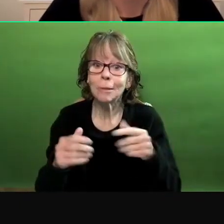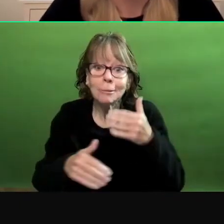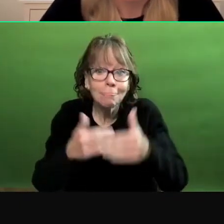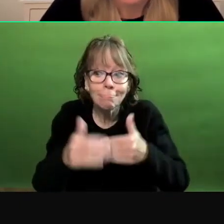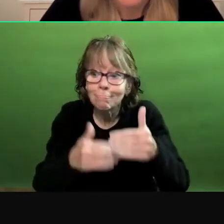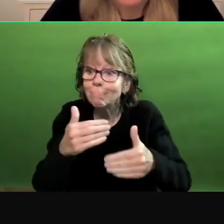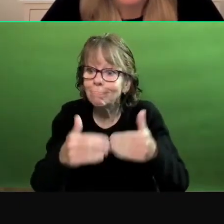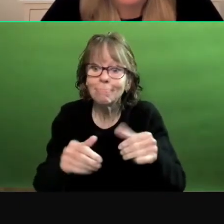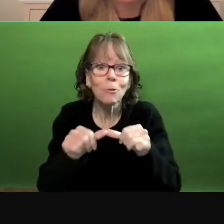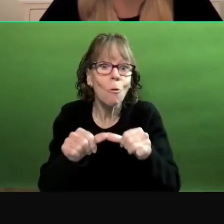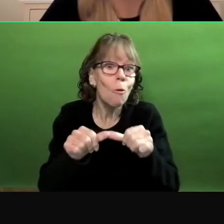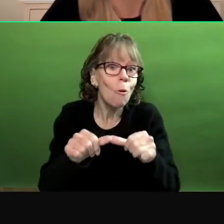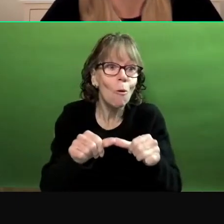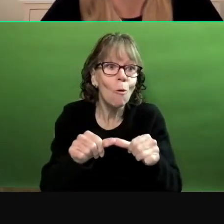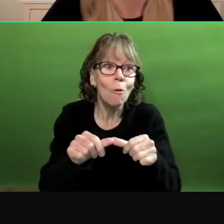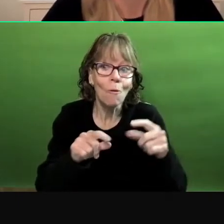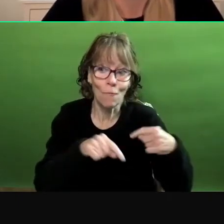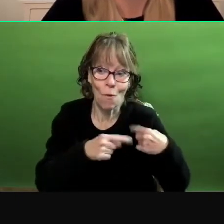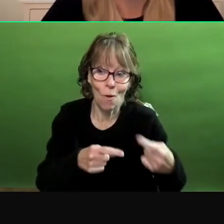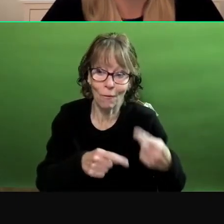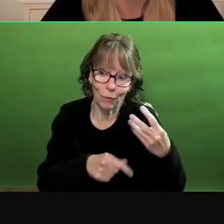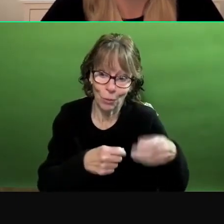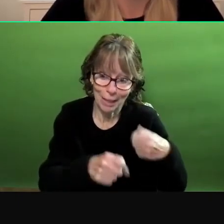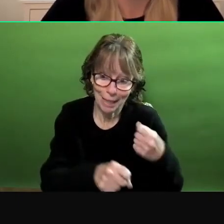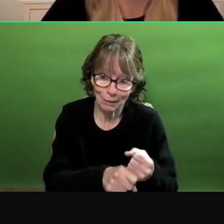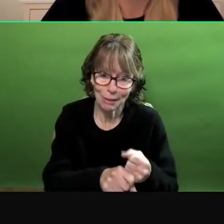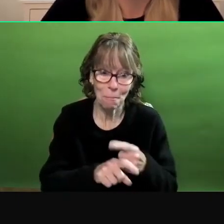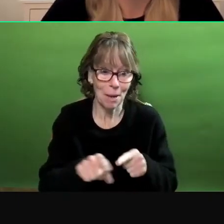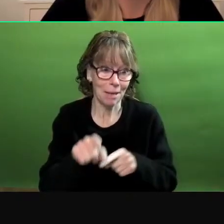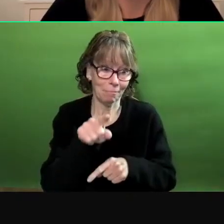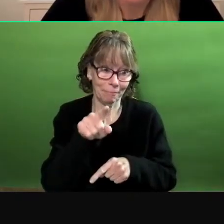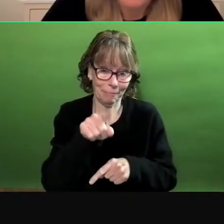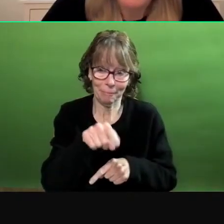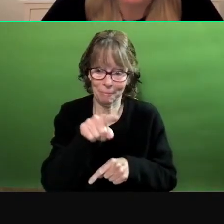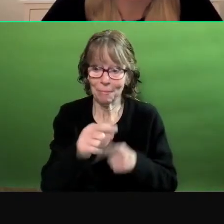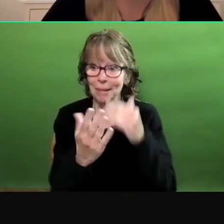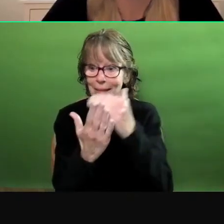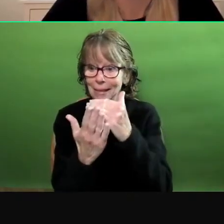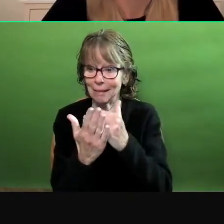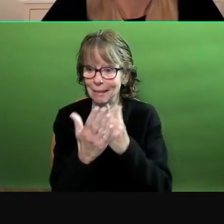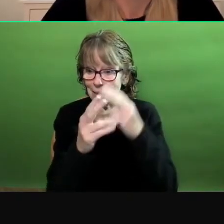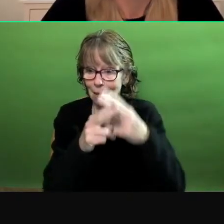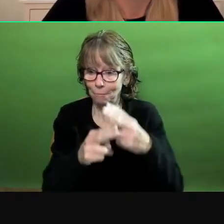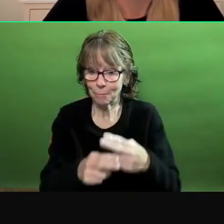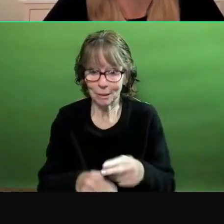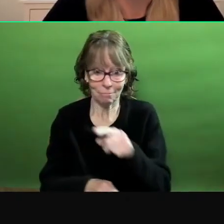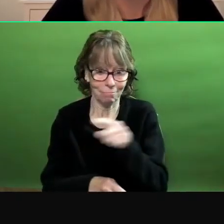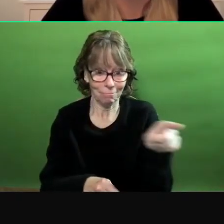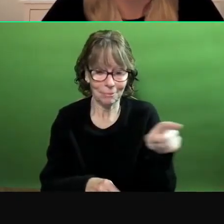What I'm showing on this slide are the lists of the committee members on the National